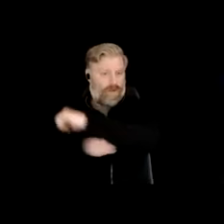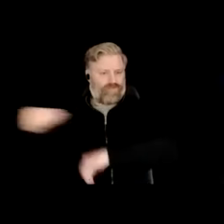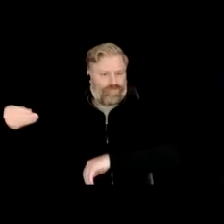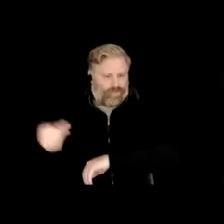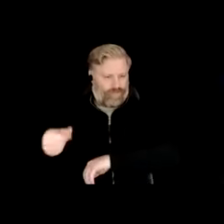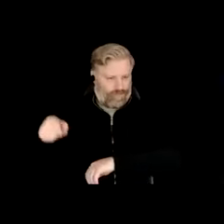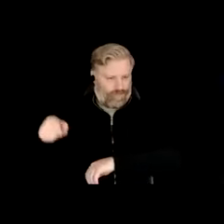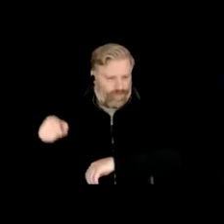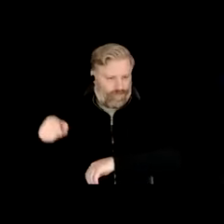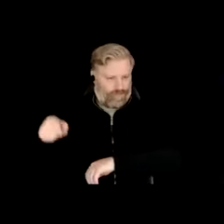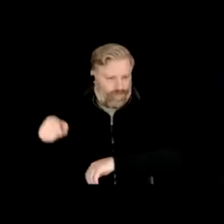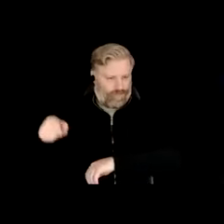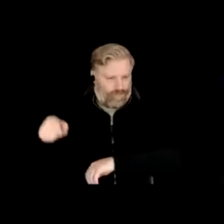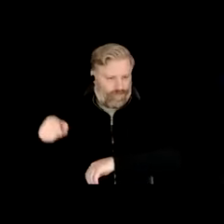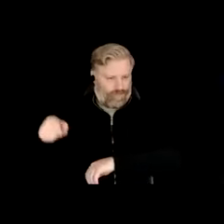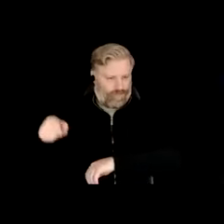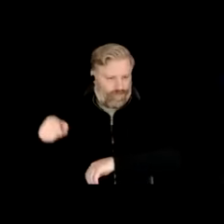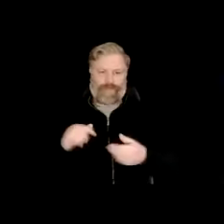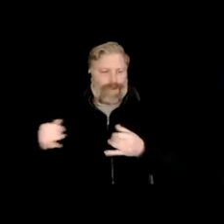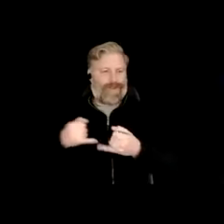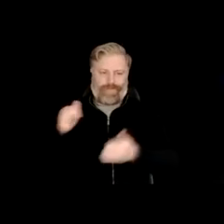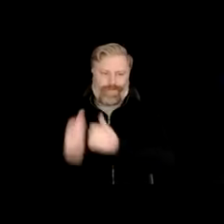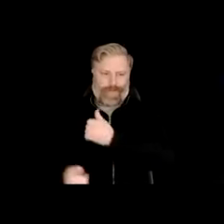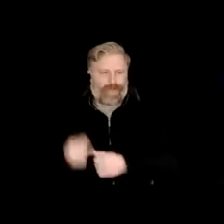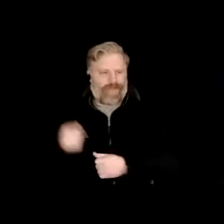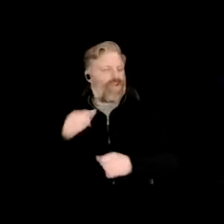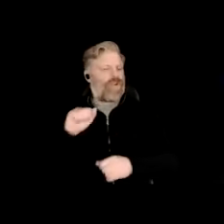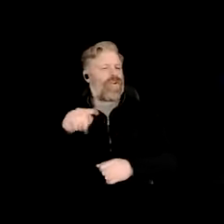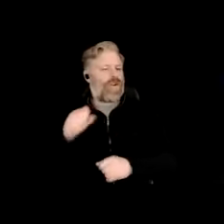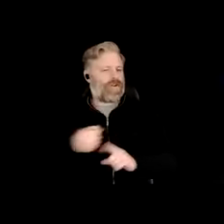and it's the Arts Impact for Individuals to $5,000.